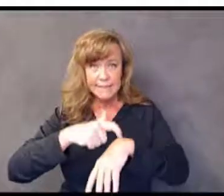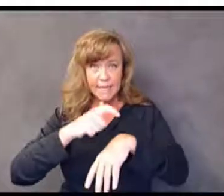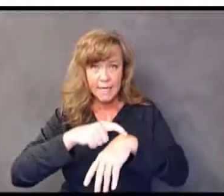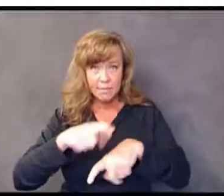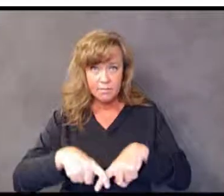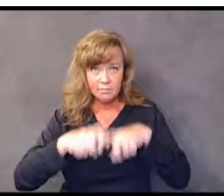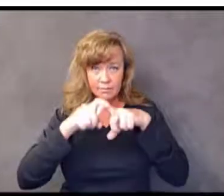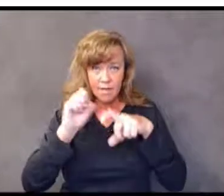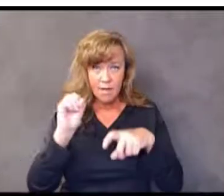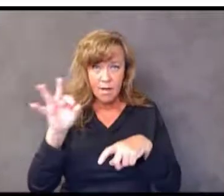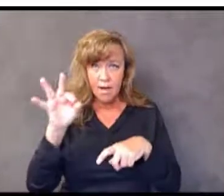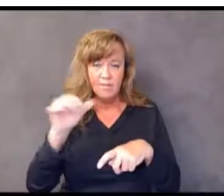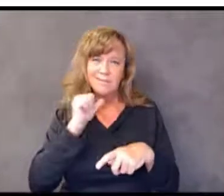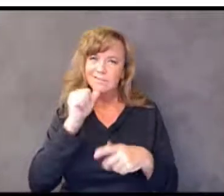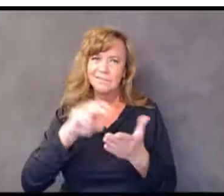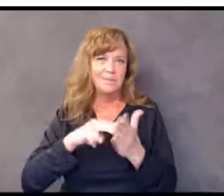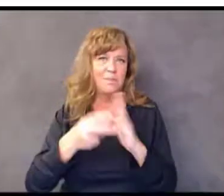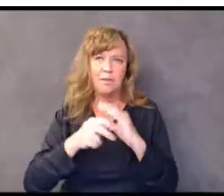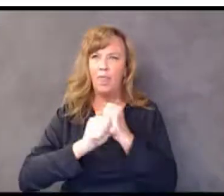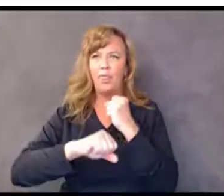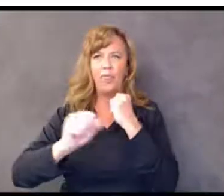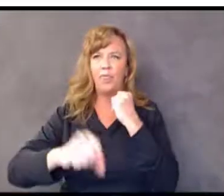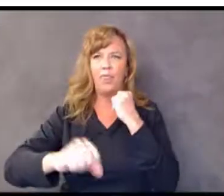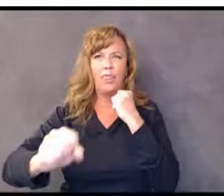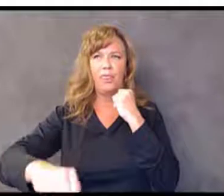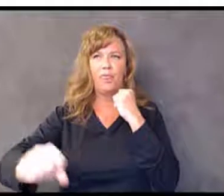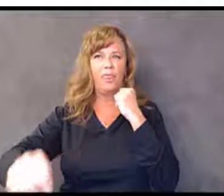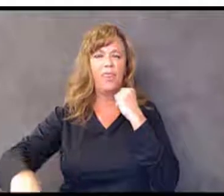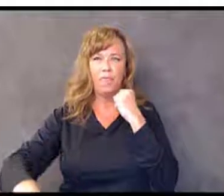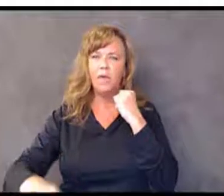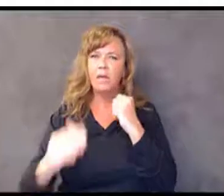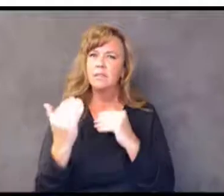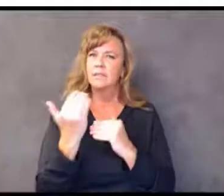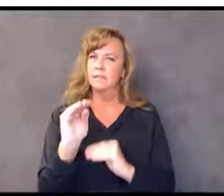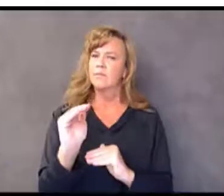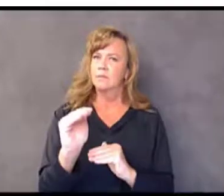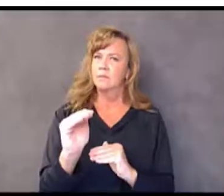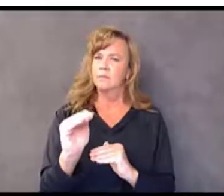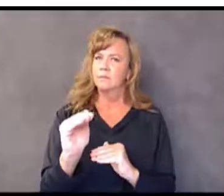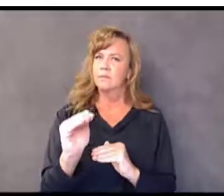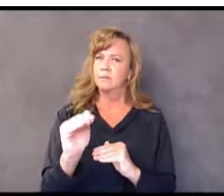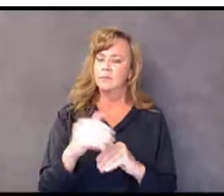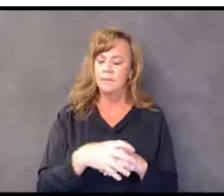Allowing a student additional time to respond will facilitate the use of interpretation